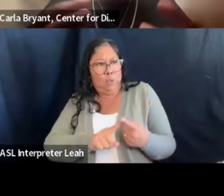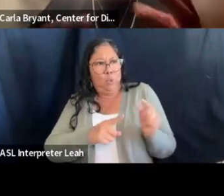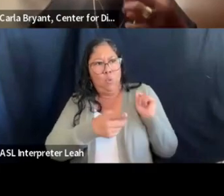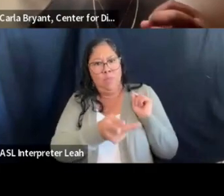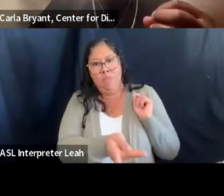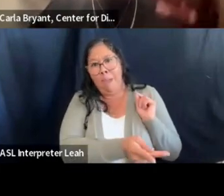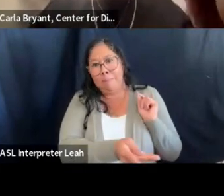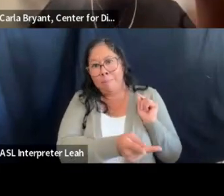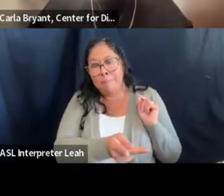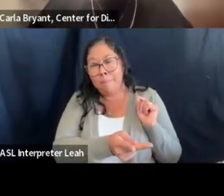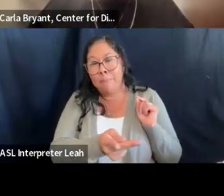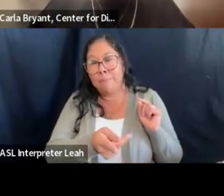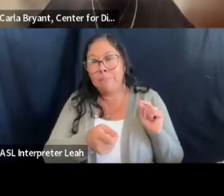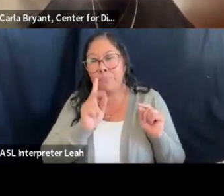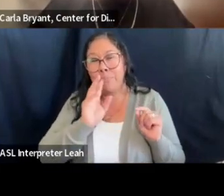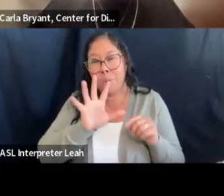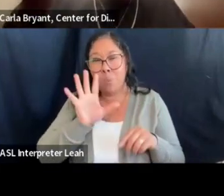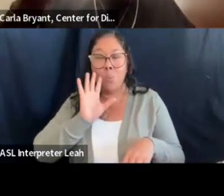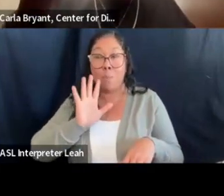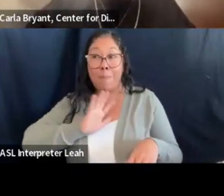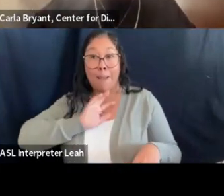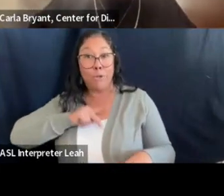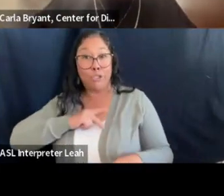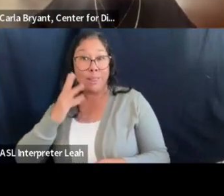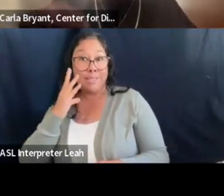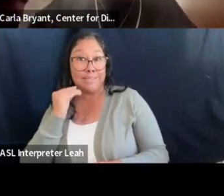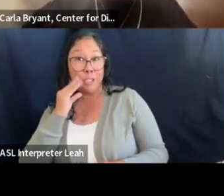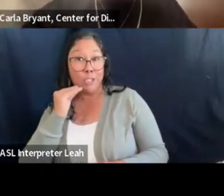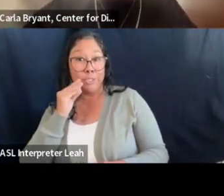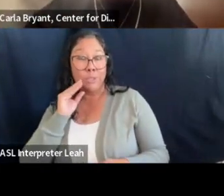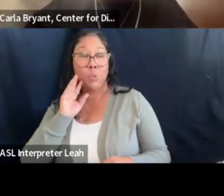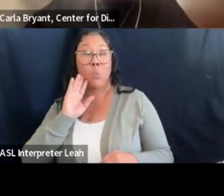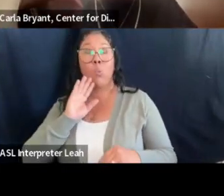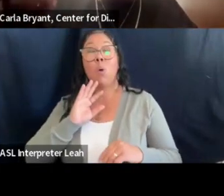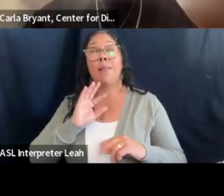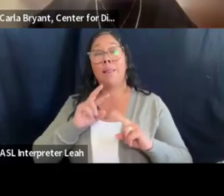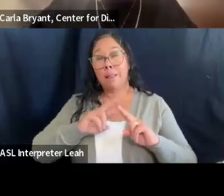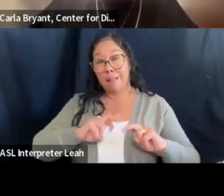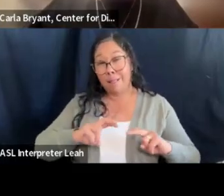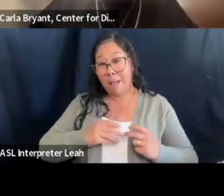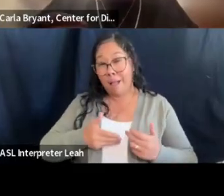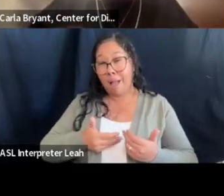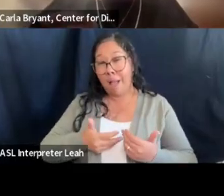So I'm going to take a personal experience and unpack it and tell you how you can up how we had